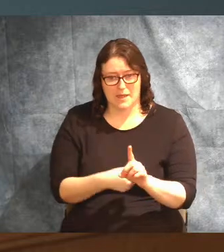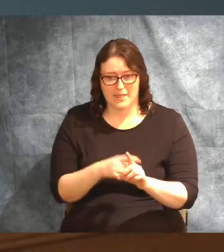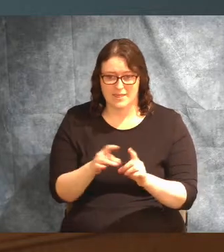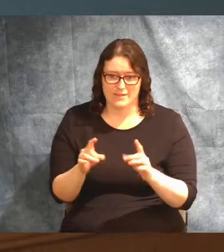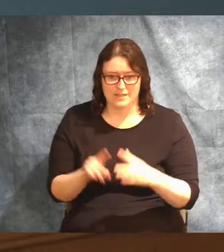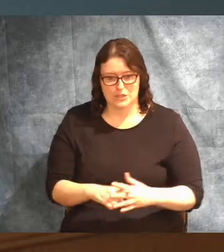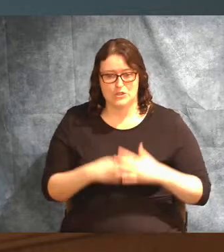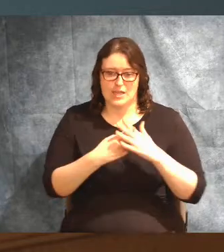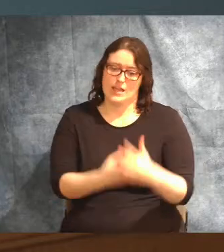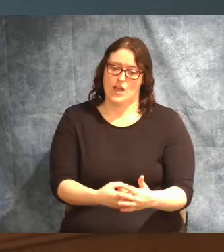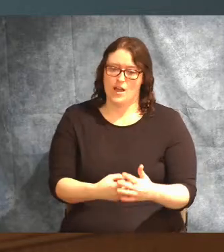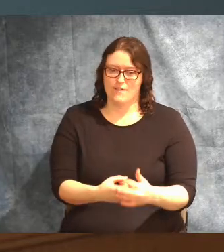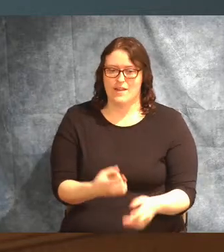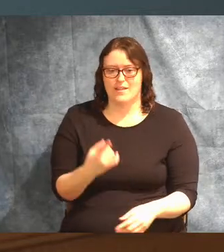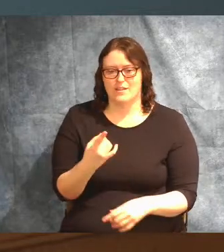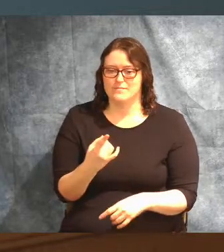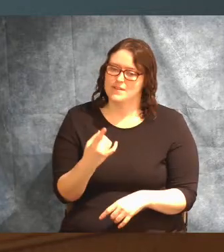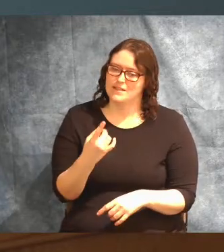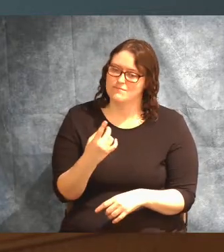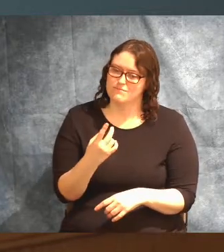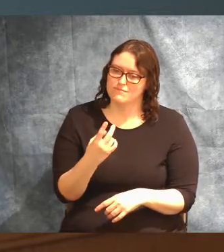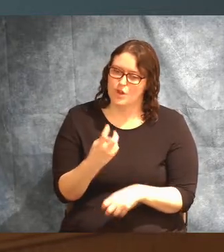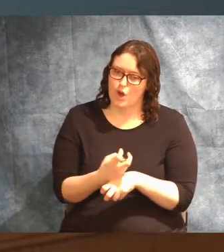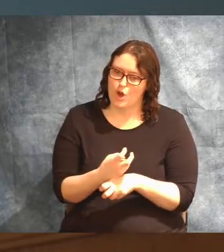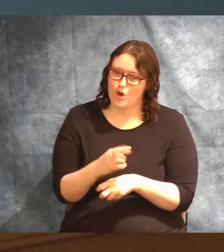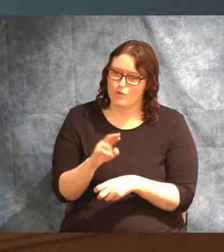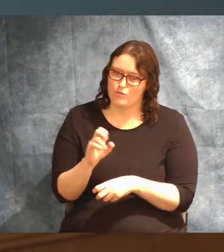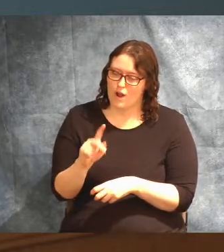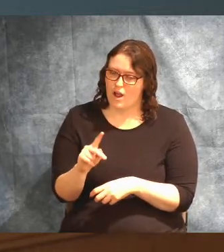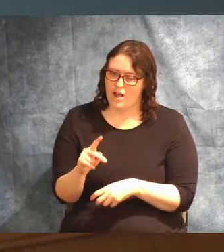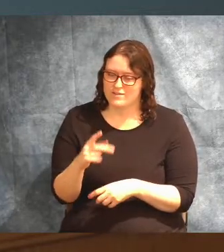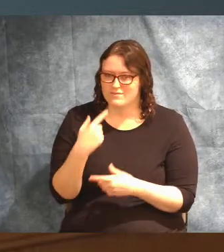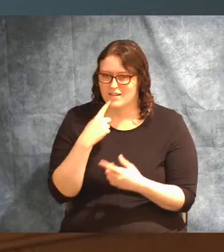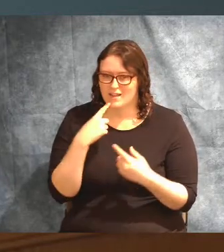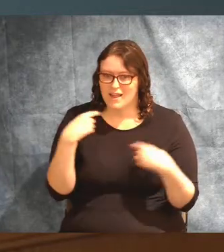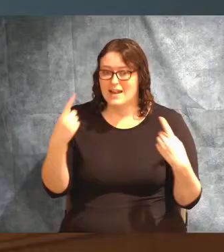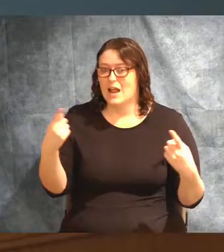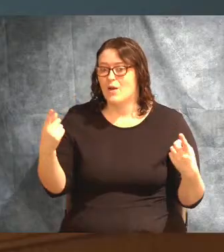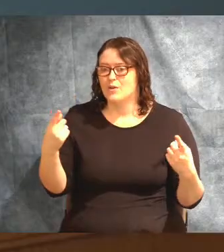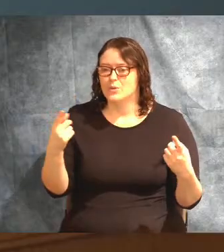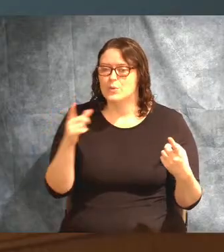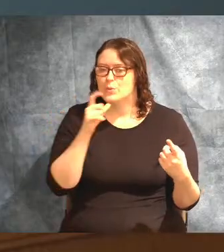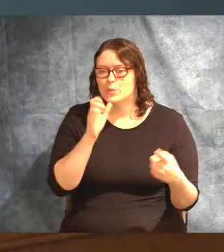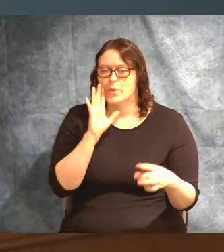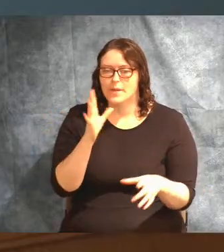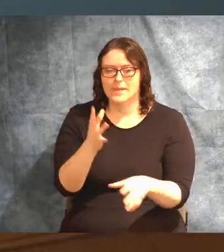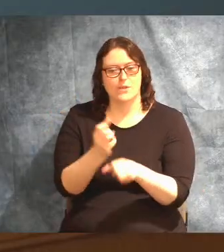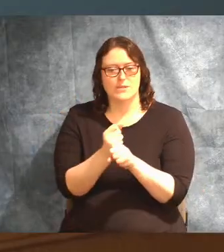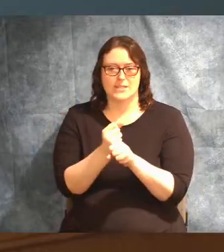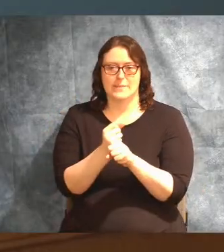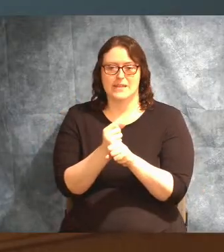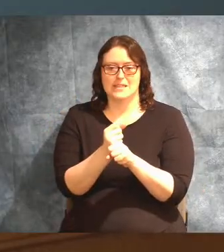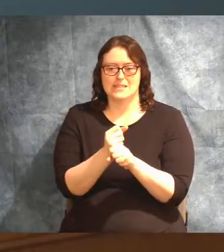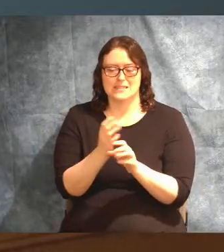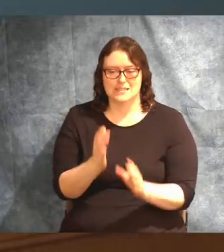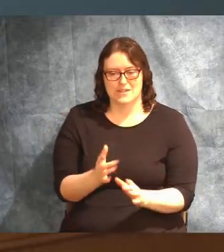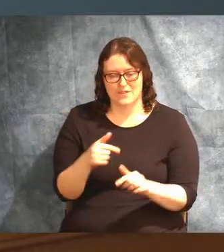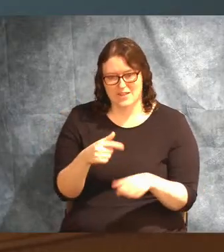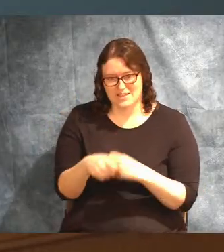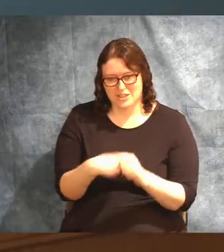down at Hard Rock and announcing who will be the recipients for for this year. And